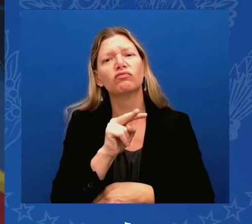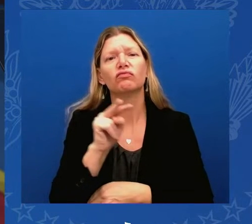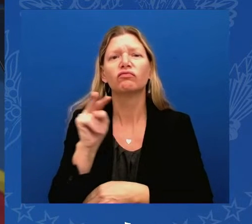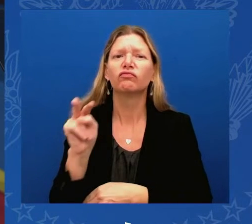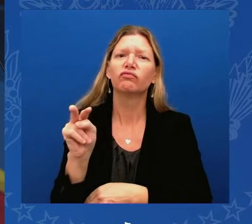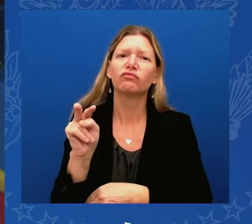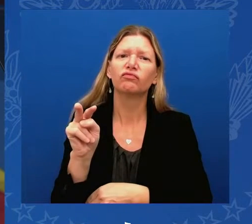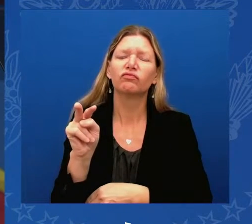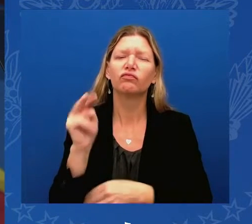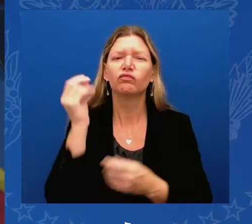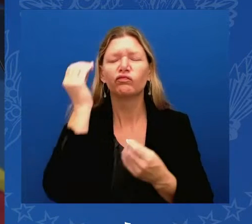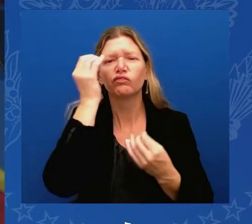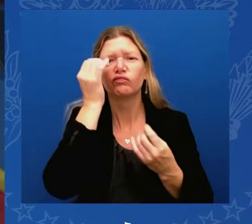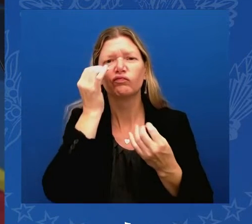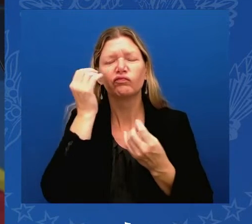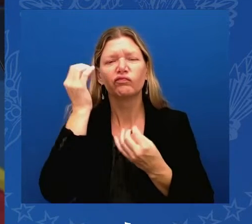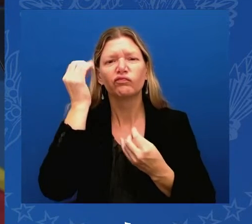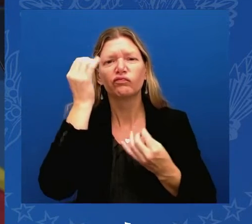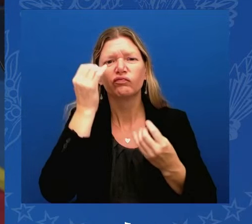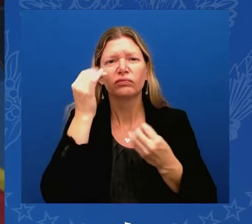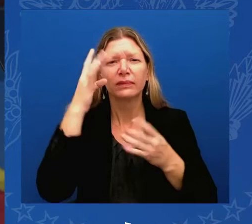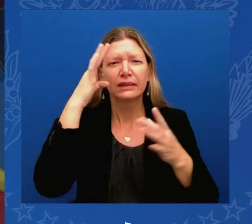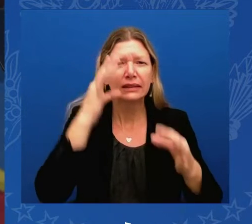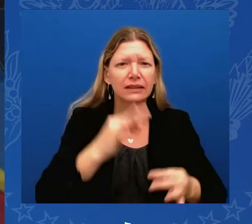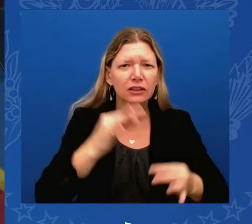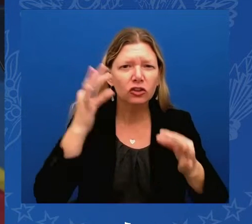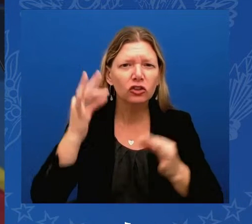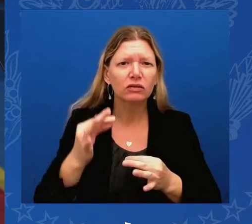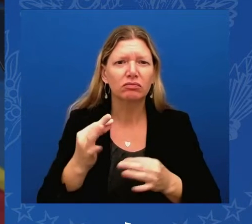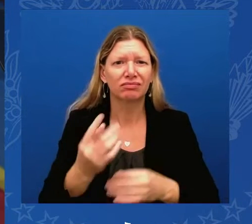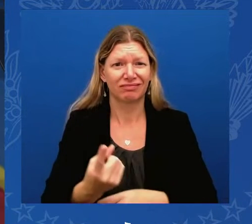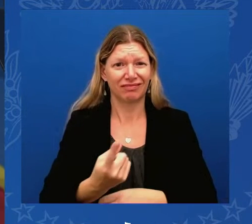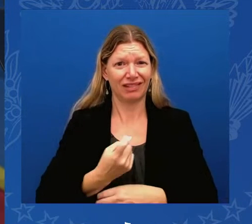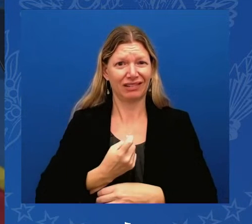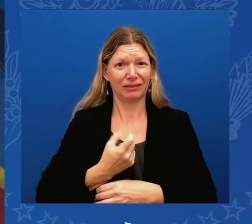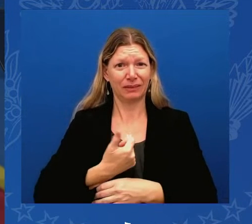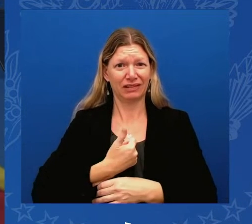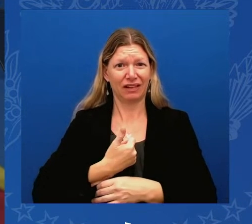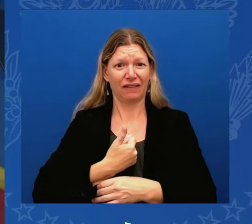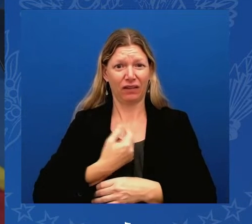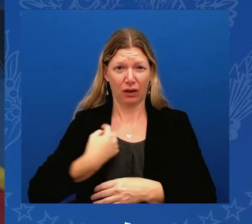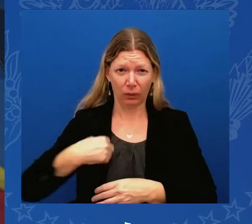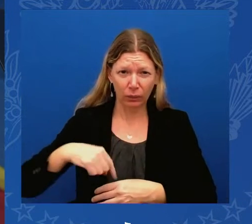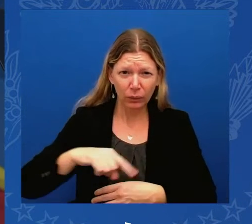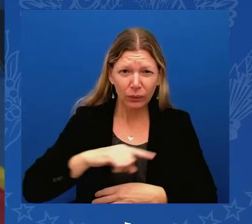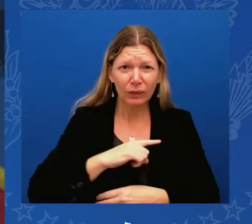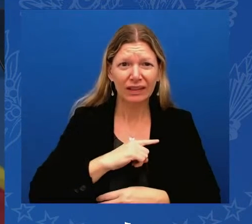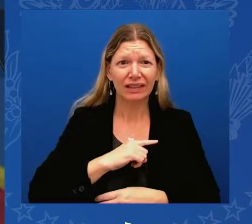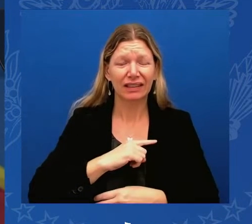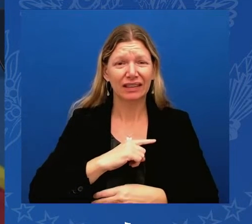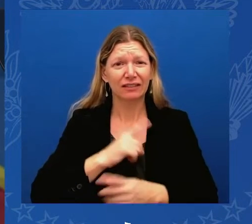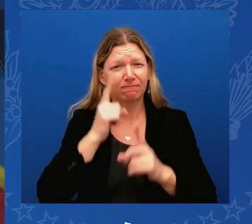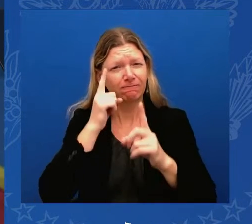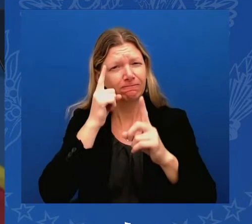Are we living up to what we say we are as a nation, to end racism and poverty, to deliver jobs and justice,